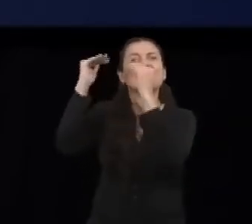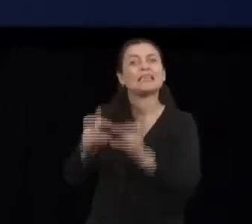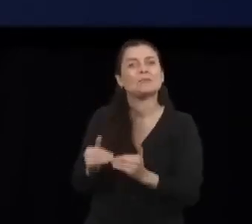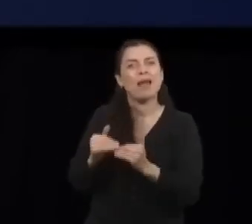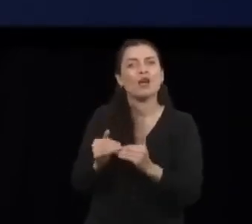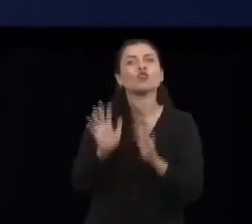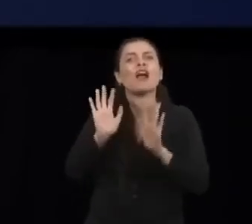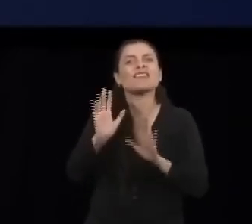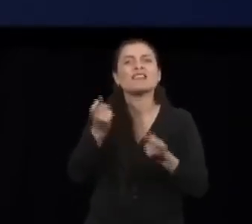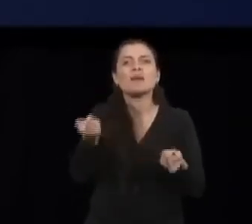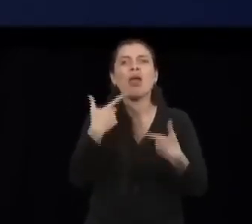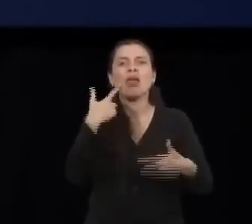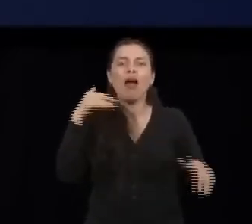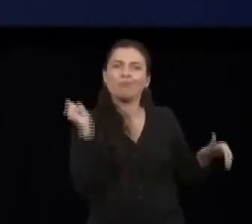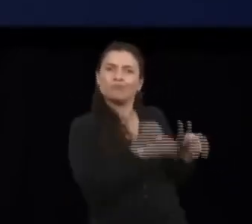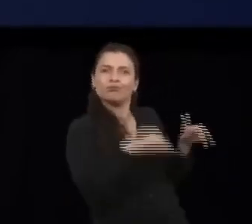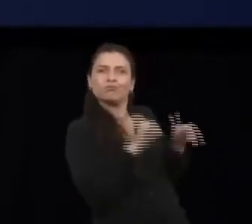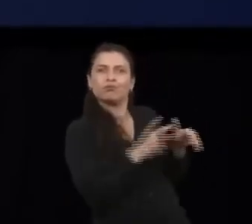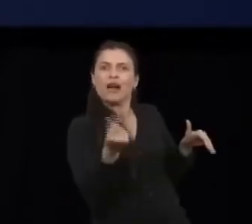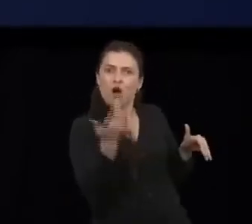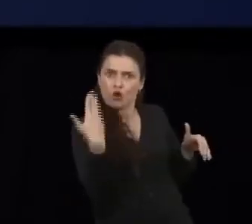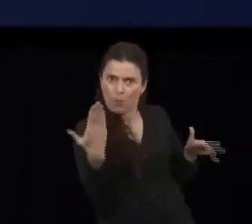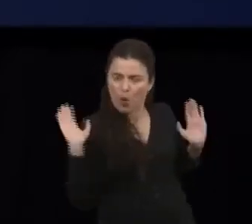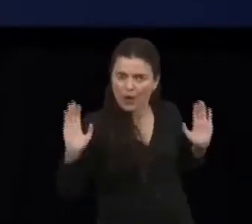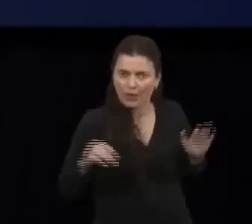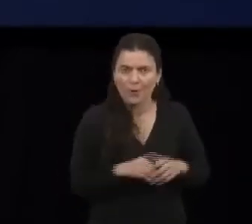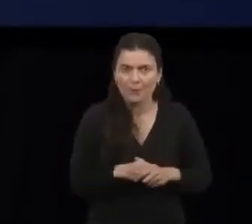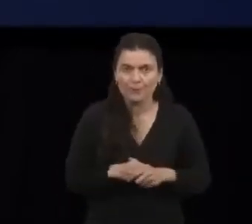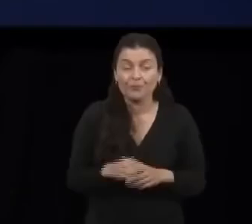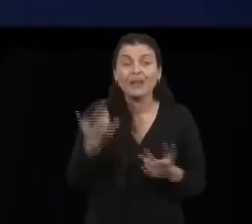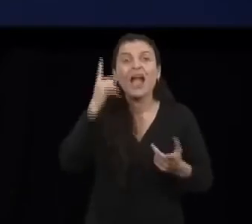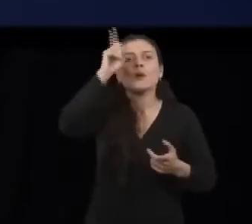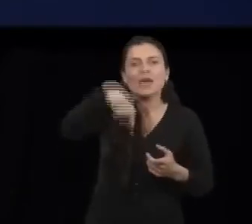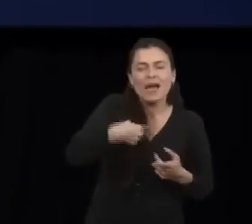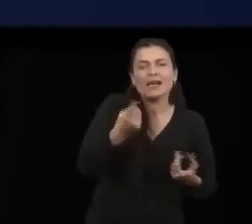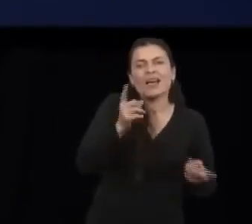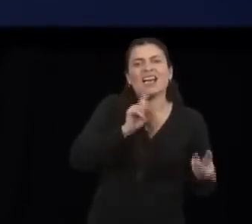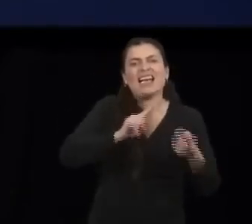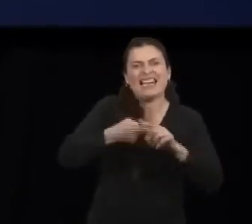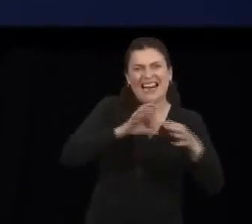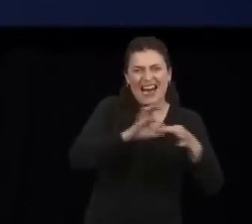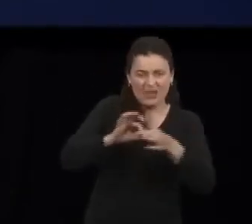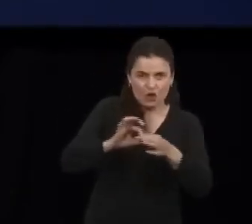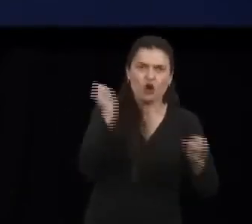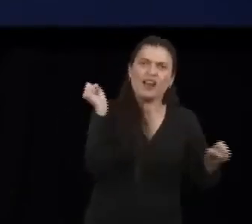Hence the functional relationship between savings and interest rate.